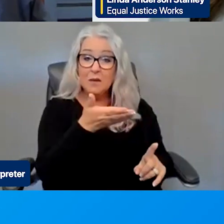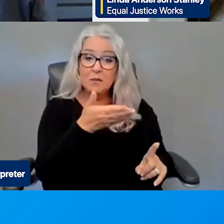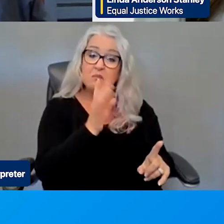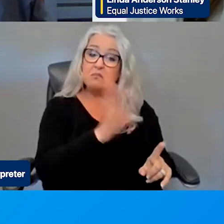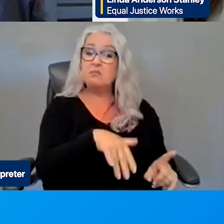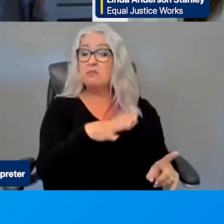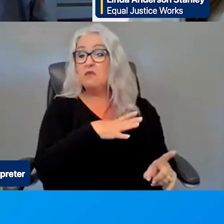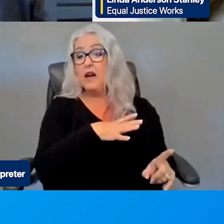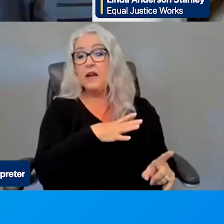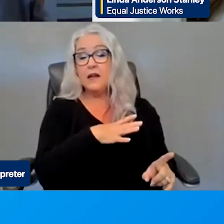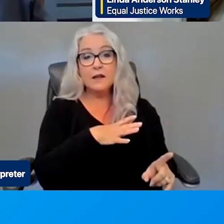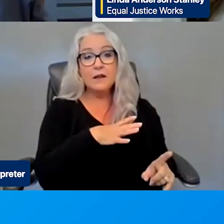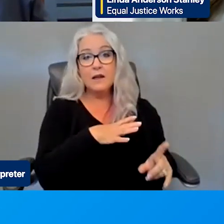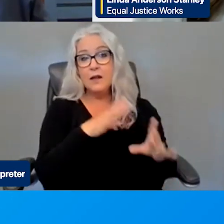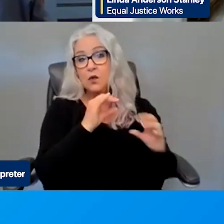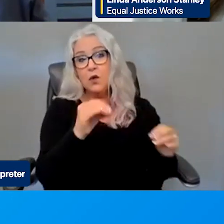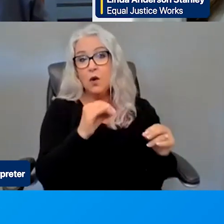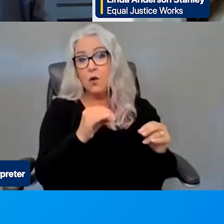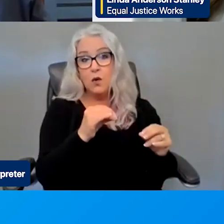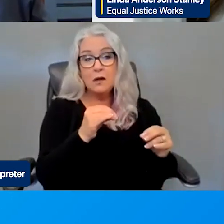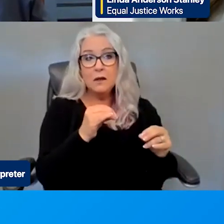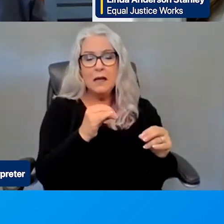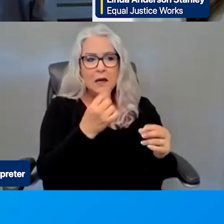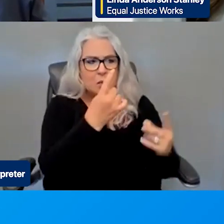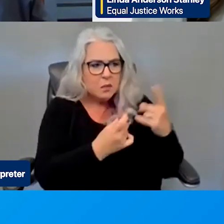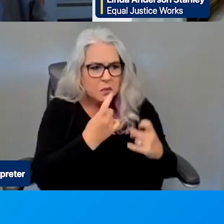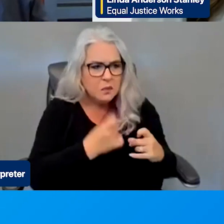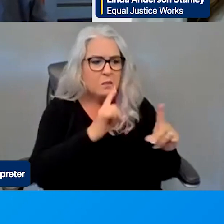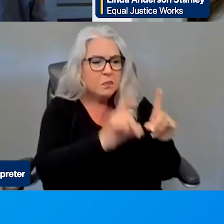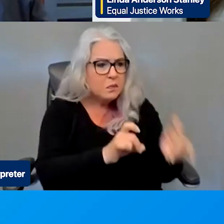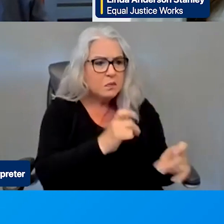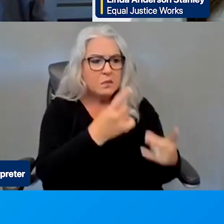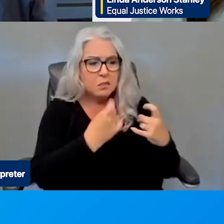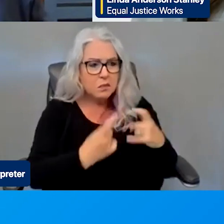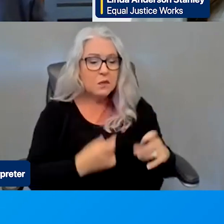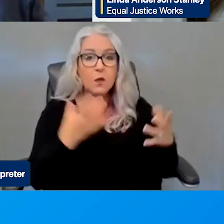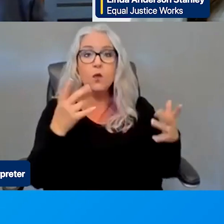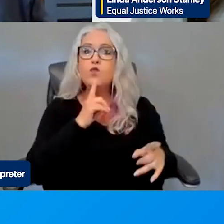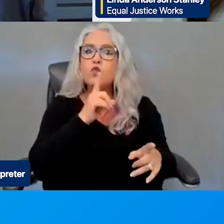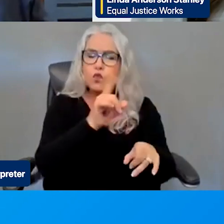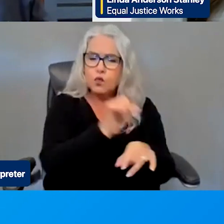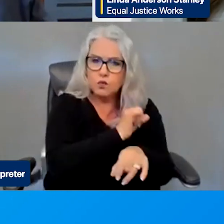JUNE ISAACSON KAILES: Without any recognition of what's going on. So maybe we can circle back to that again.